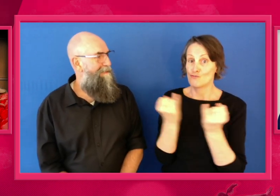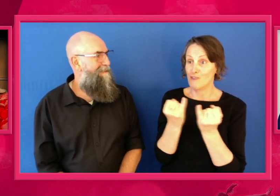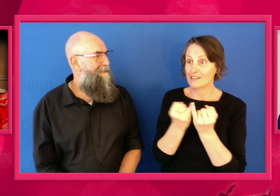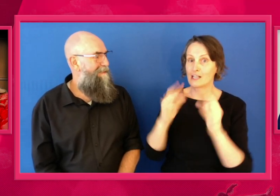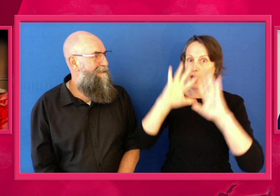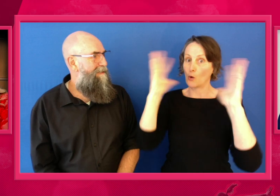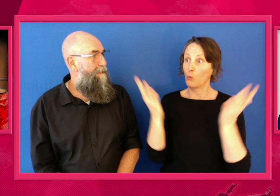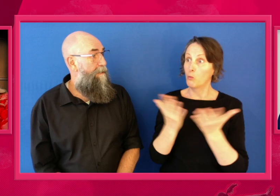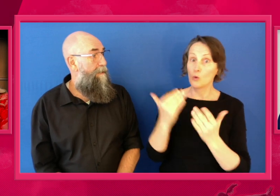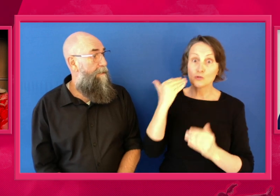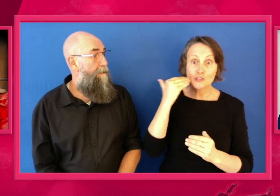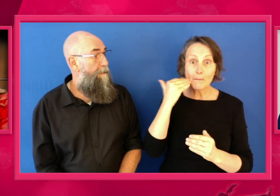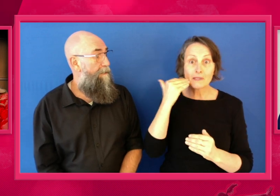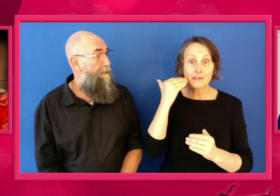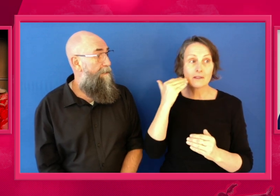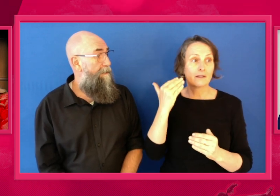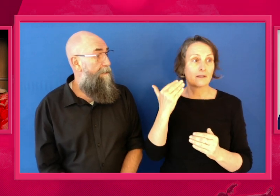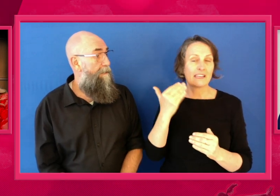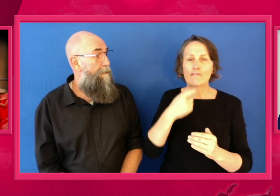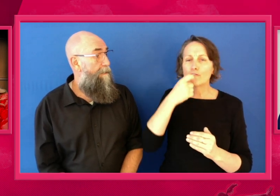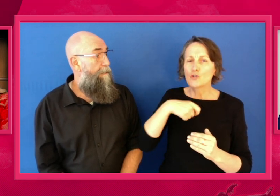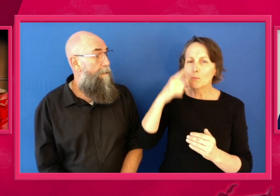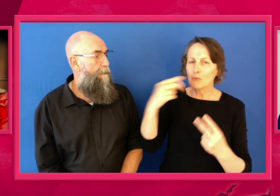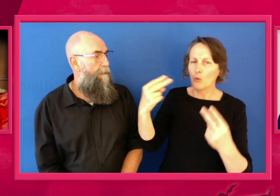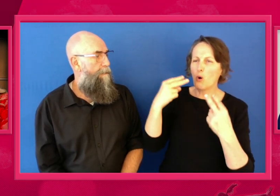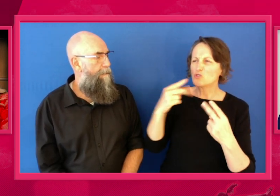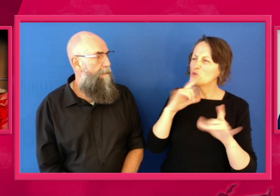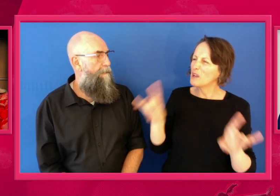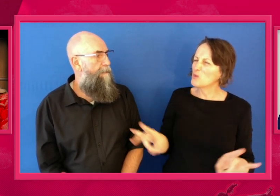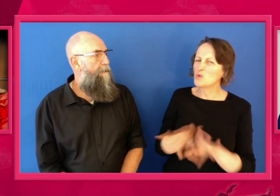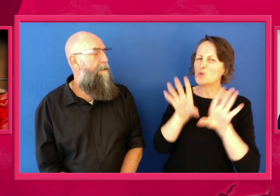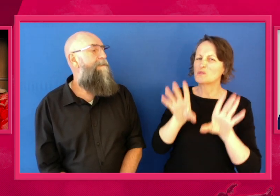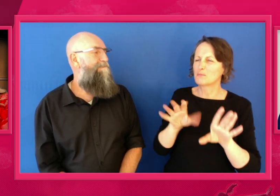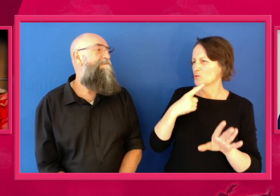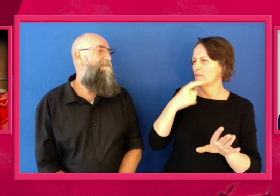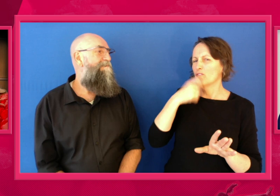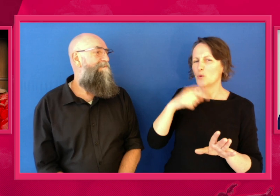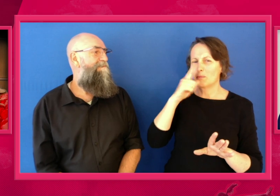Rheed McCracken: Um, look, yeah, it was, it was a bit unusual. Like, you can actually, you know, I mean, even though they say there's no cheering in there, like the Australian